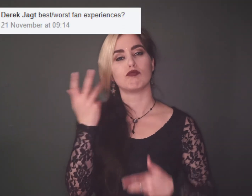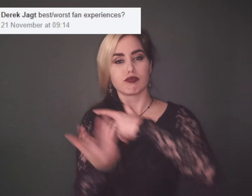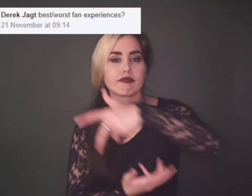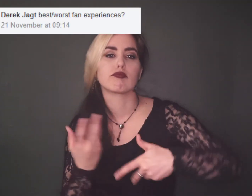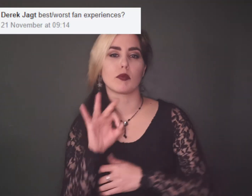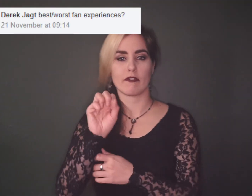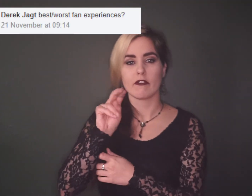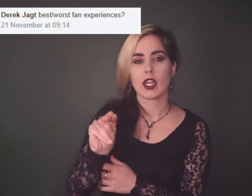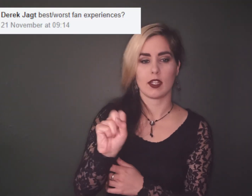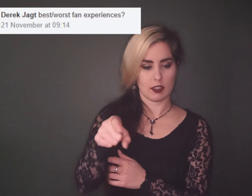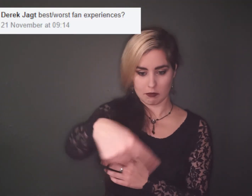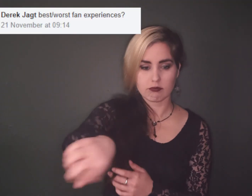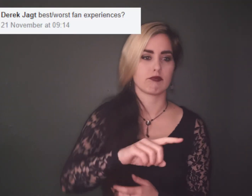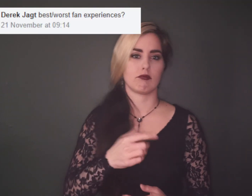Best and worst fan experiences?